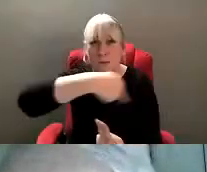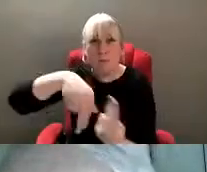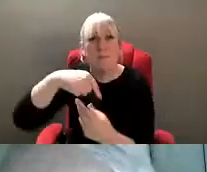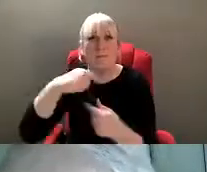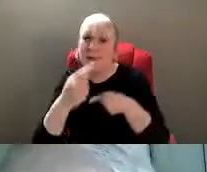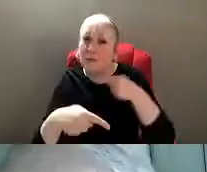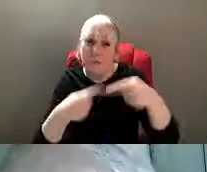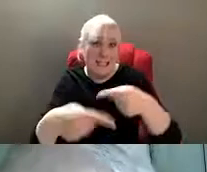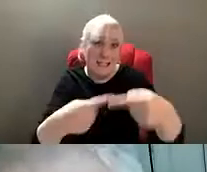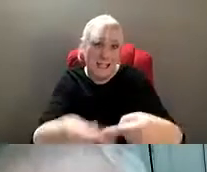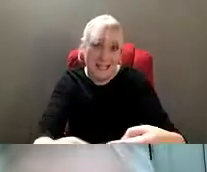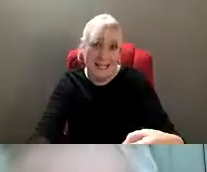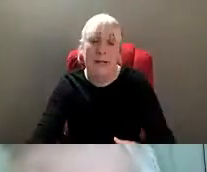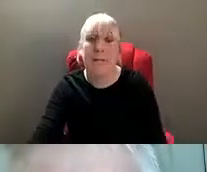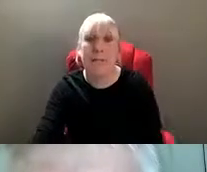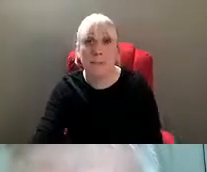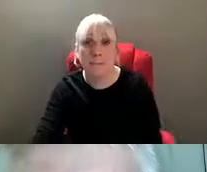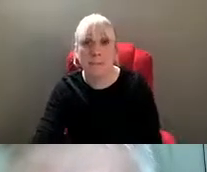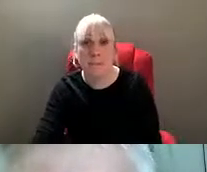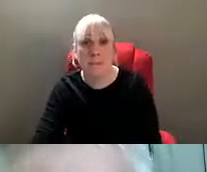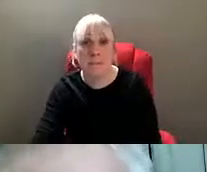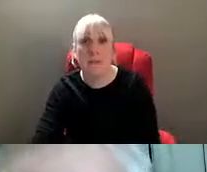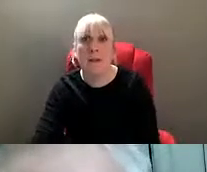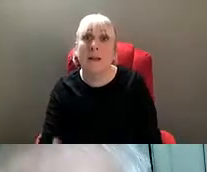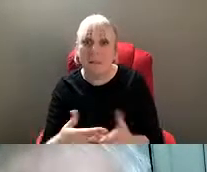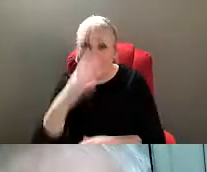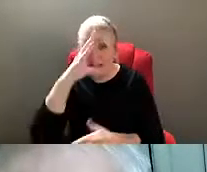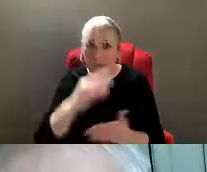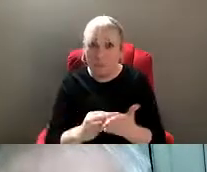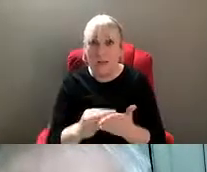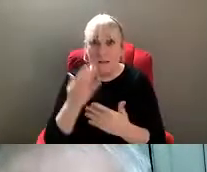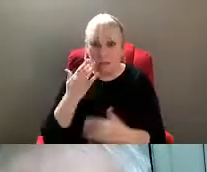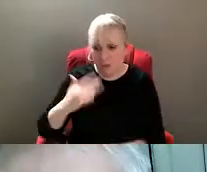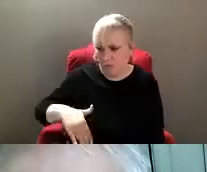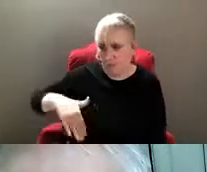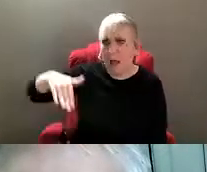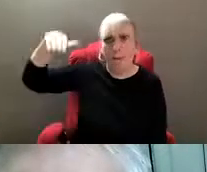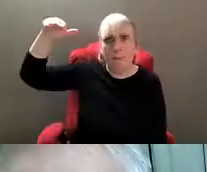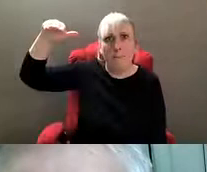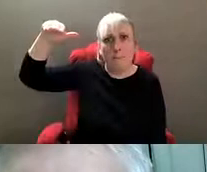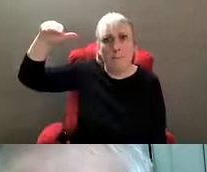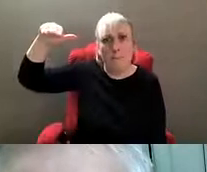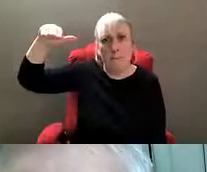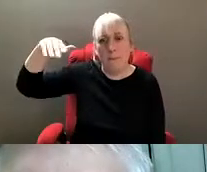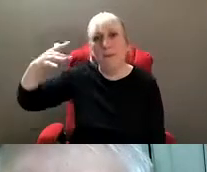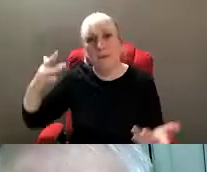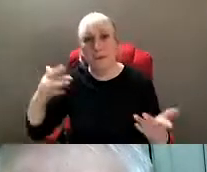and um i've experienced this growing up and maybe not as uh crazy as the ones that's been battering